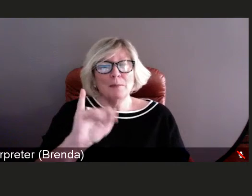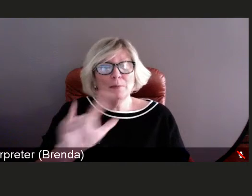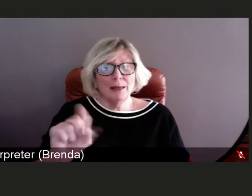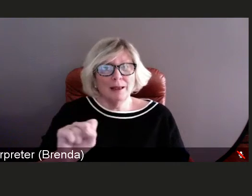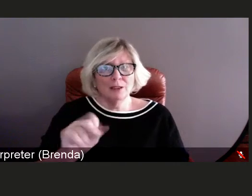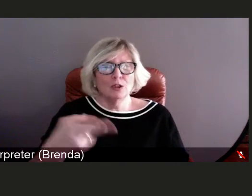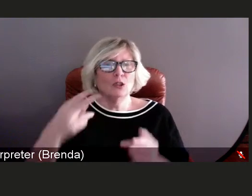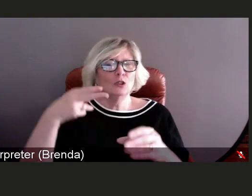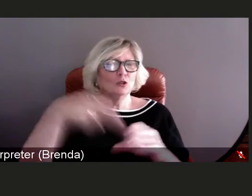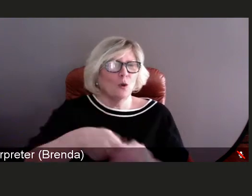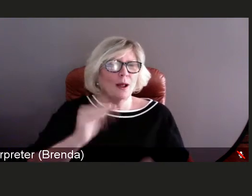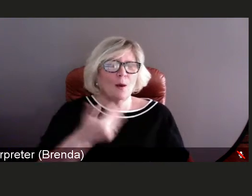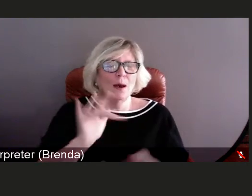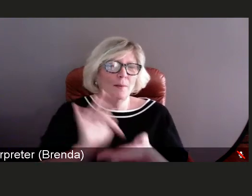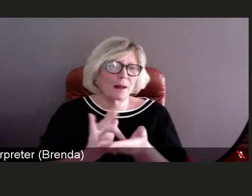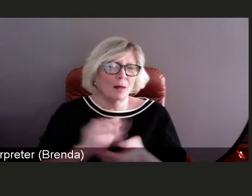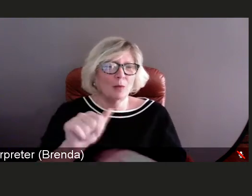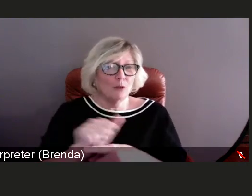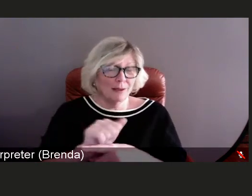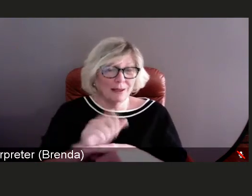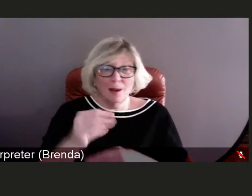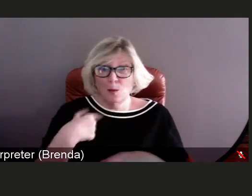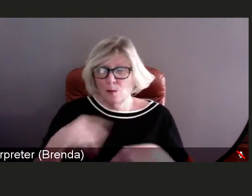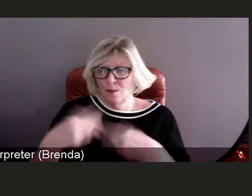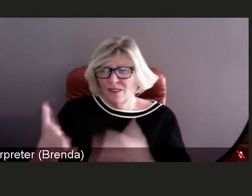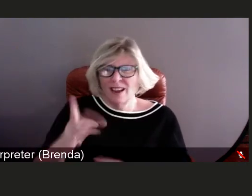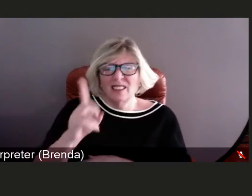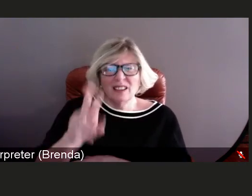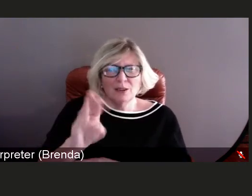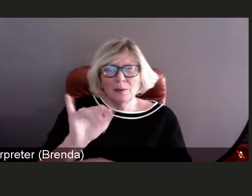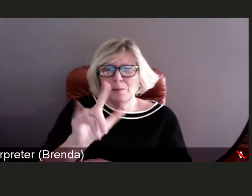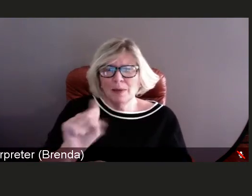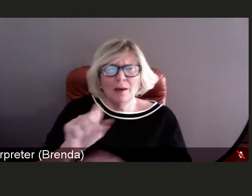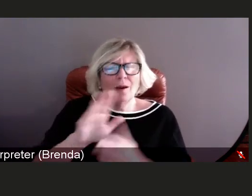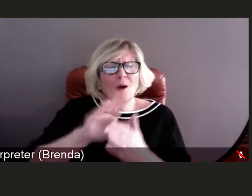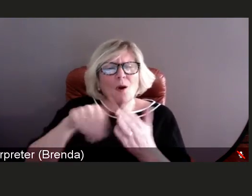and that we are providing him all the technical equipment